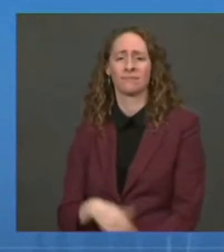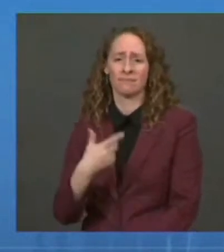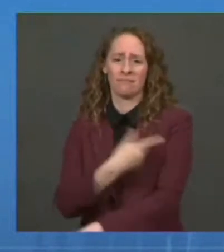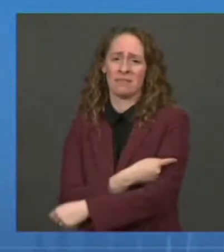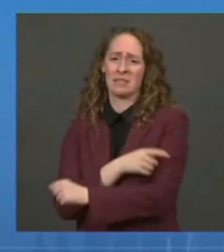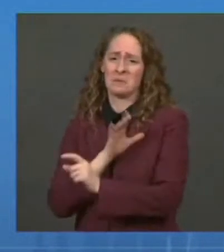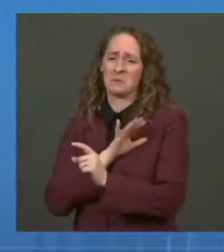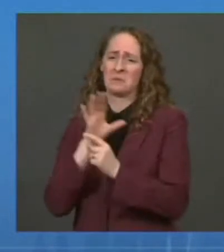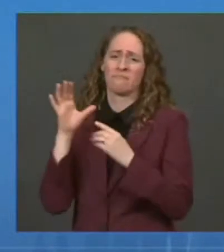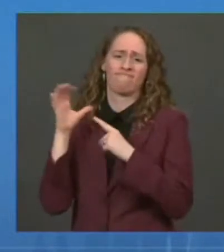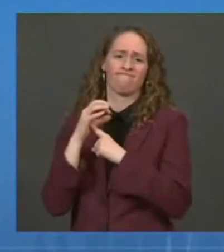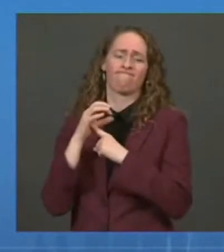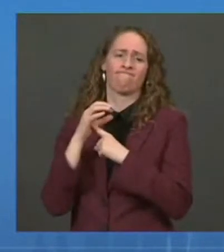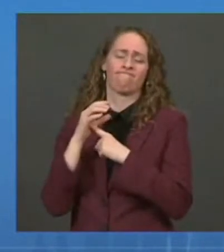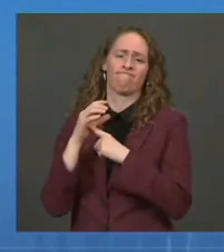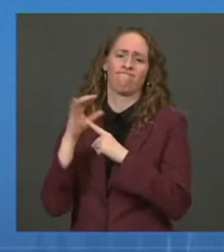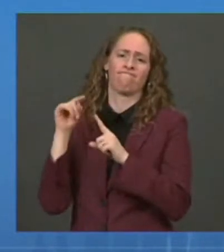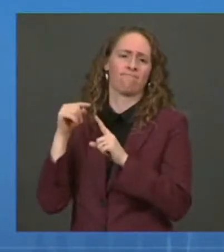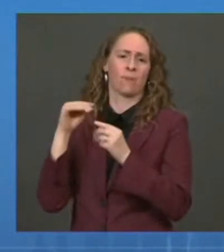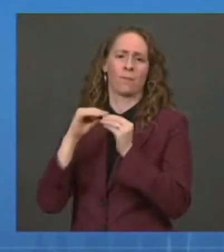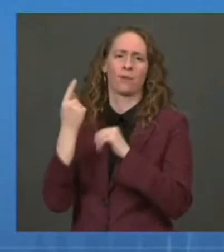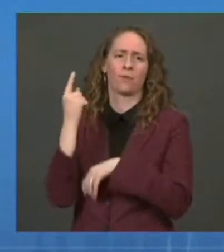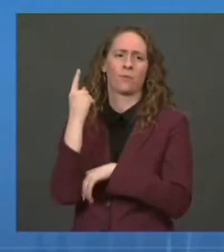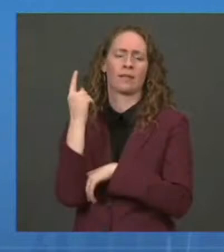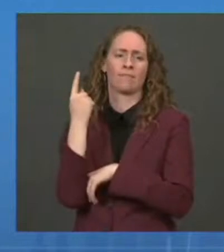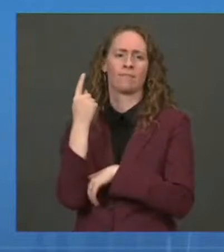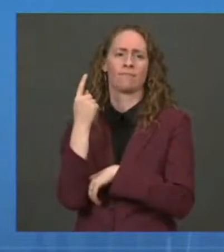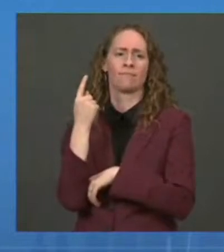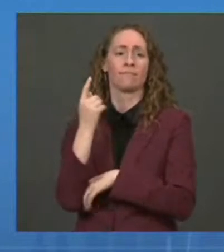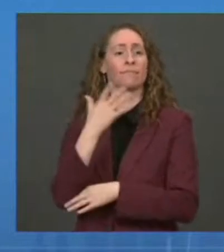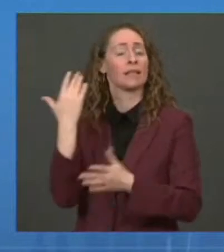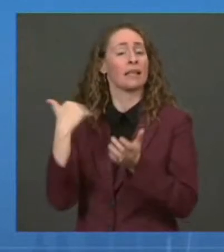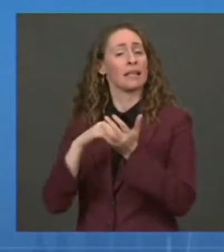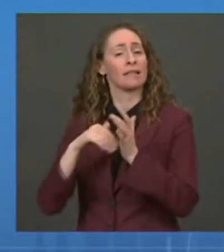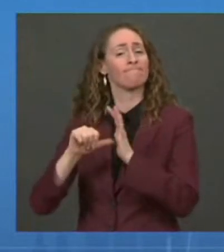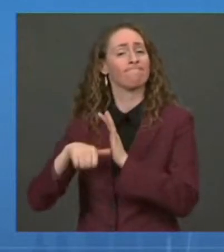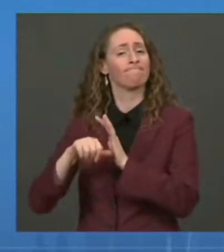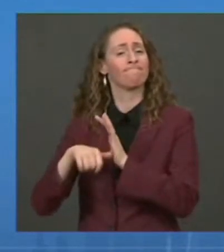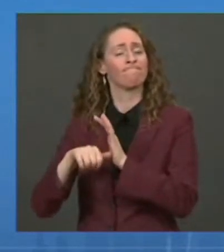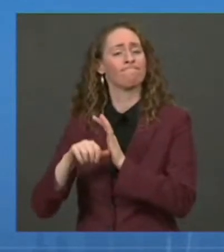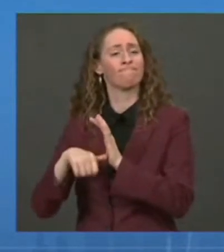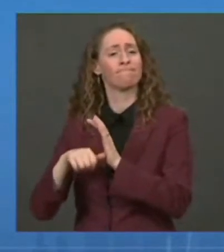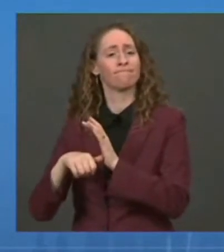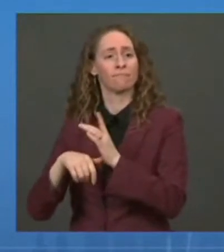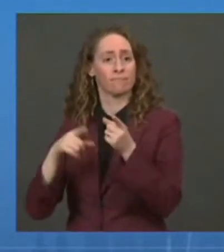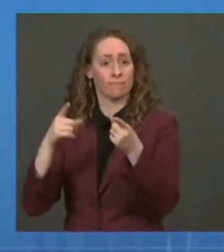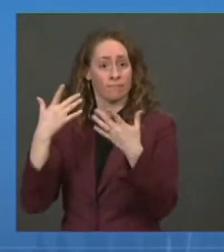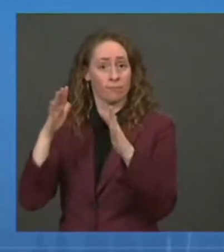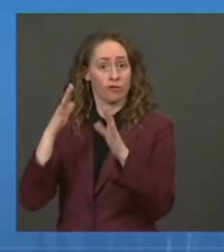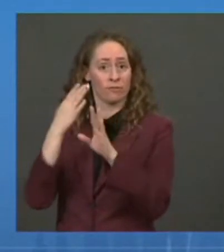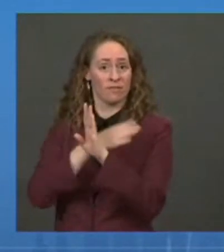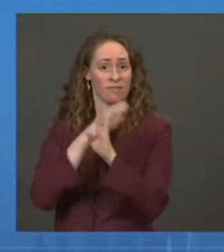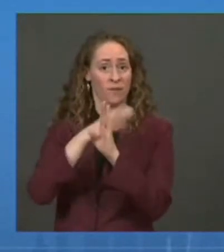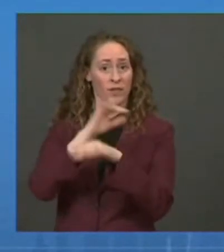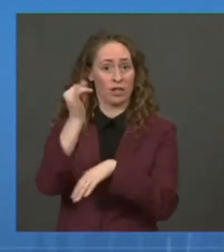MOST IMPORTANT TOOL AND THE DOCTORS MESSAGE IS CRYSTAL CLEAIF YOU ARE FULLY